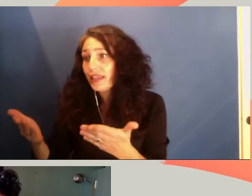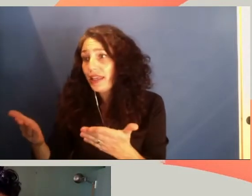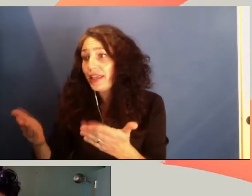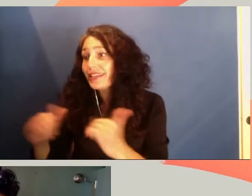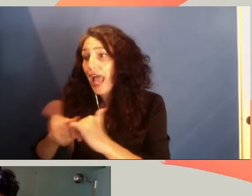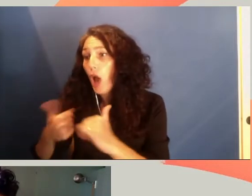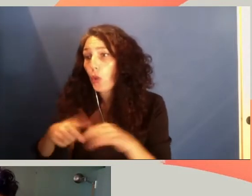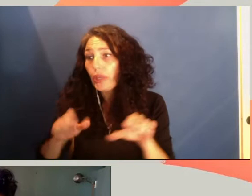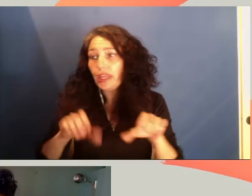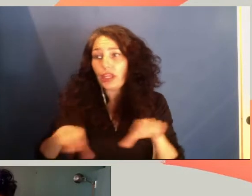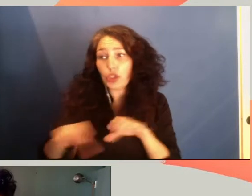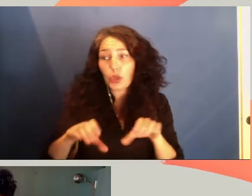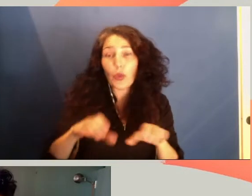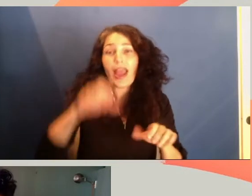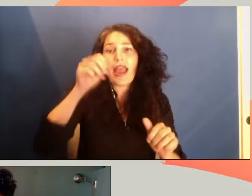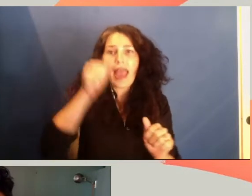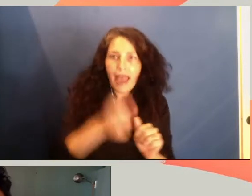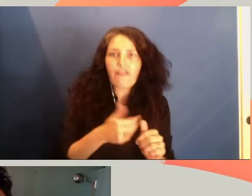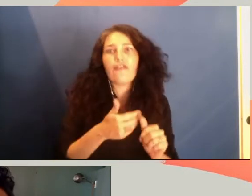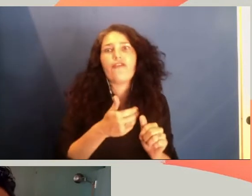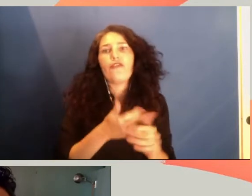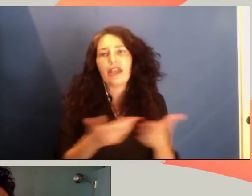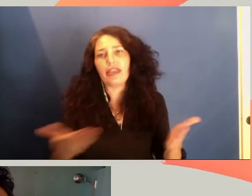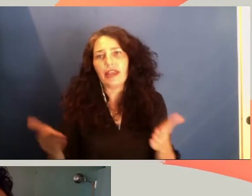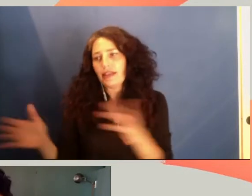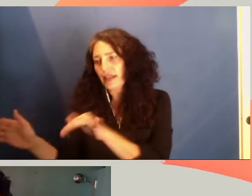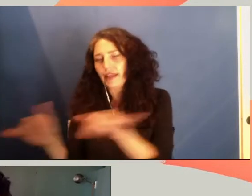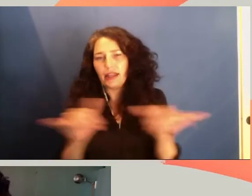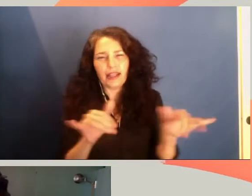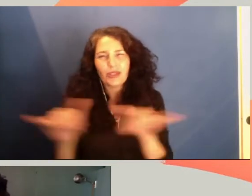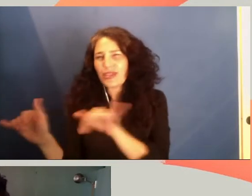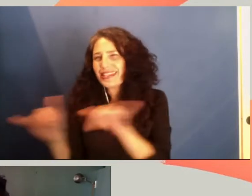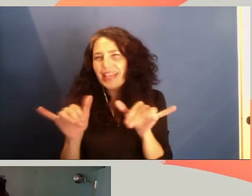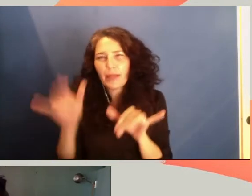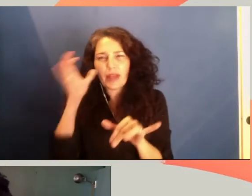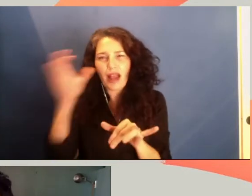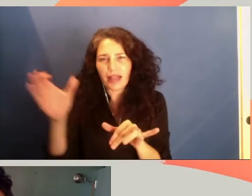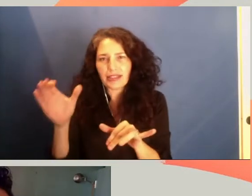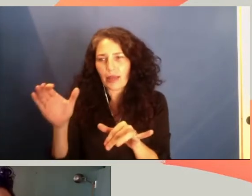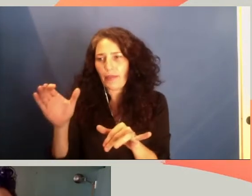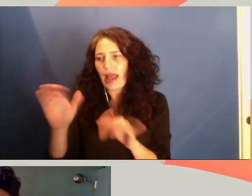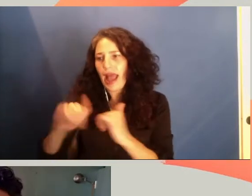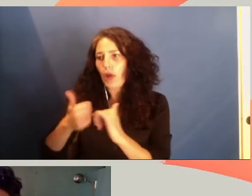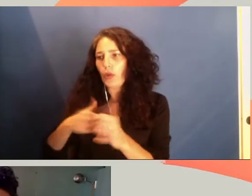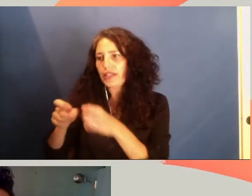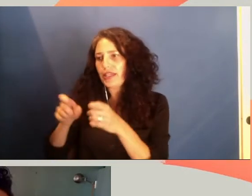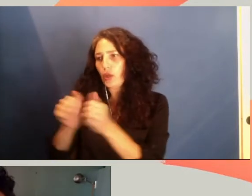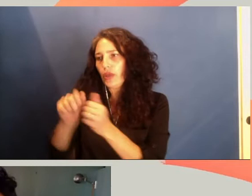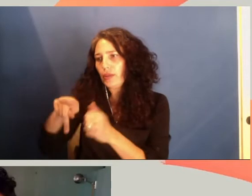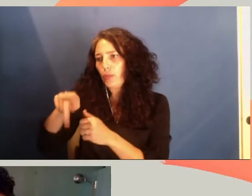with our protagonists? Now, films are so expensive to make, right? We fight tooth and nail for every grant,